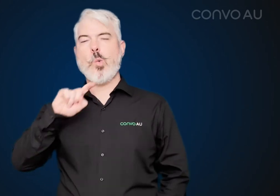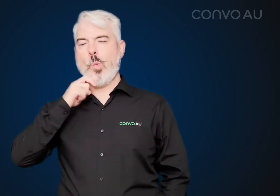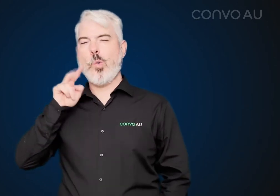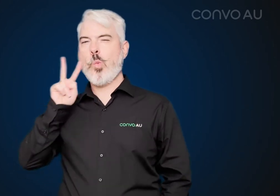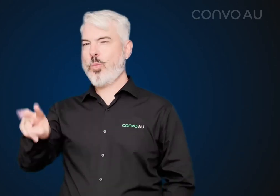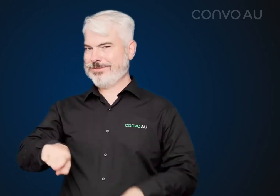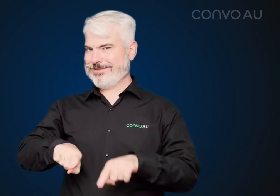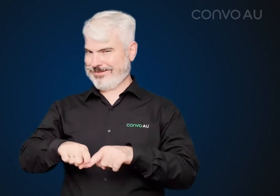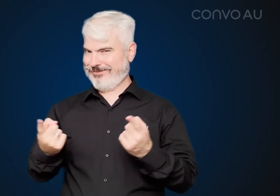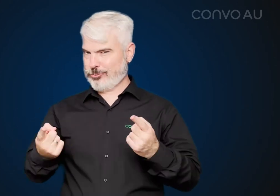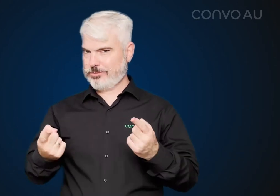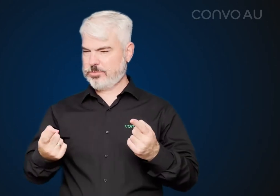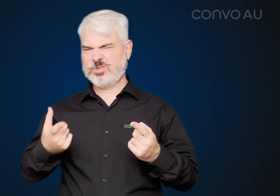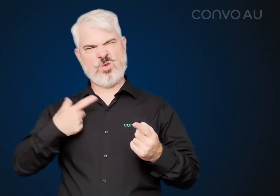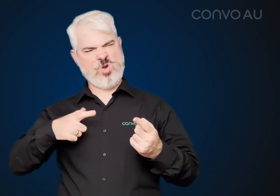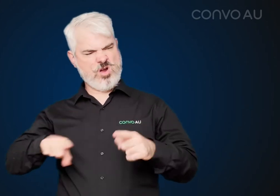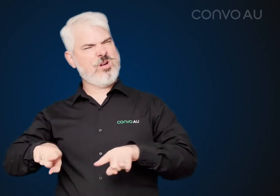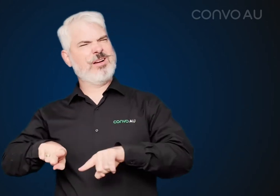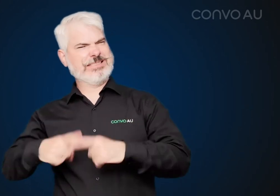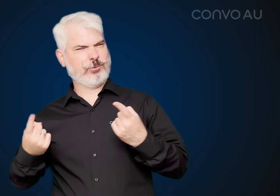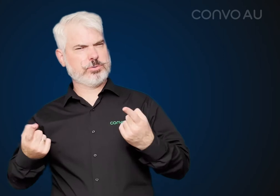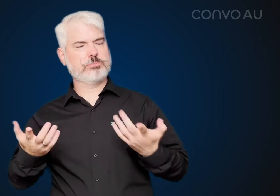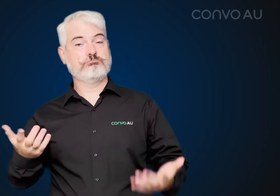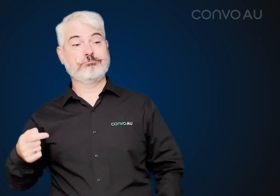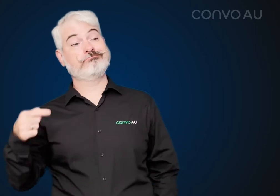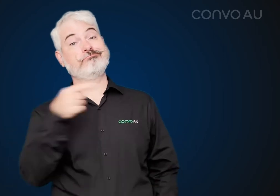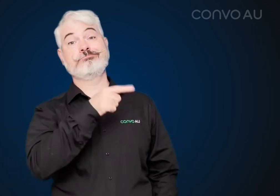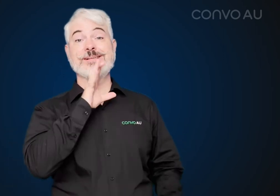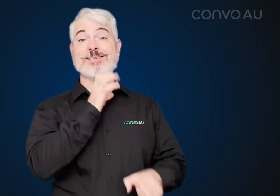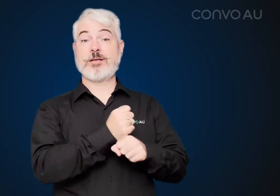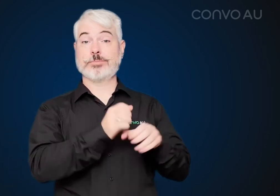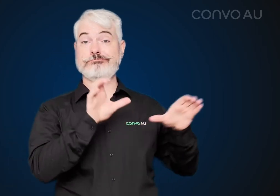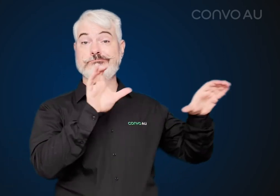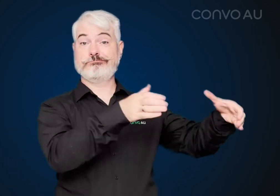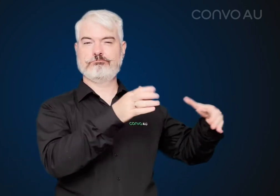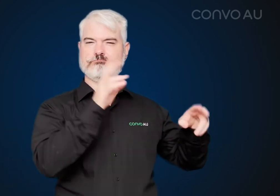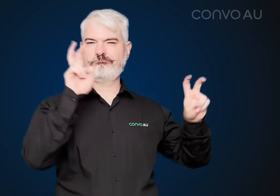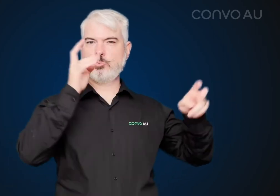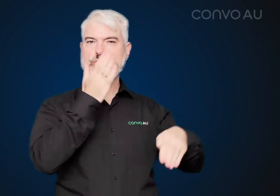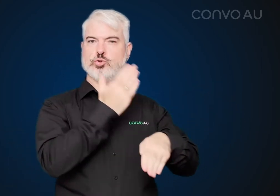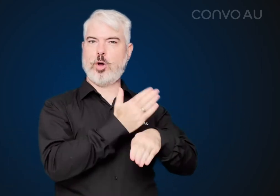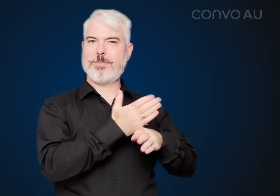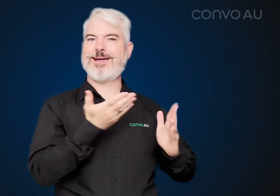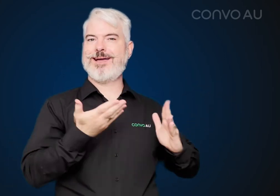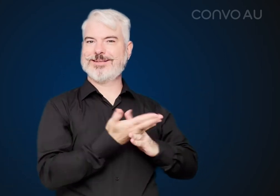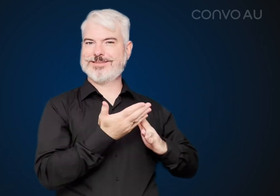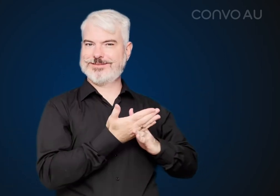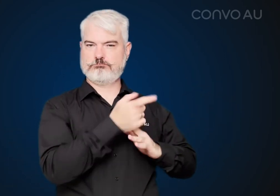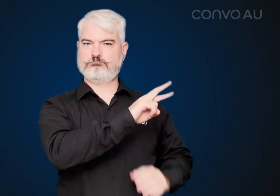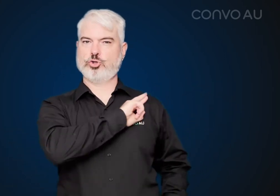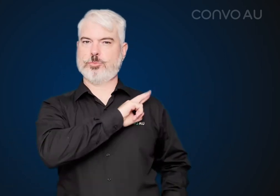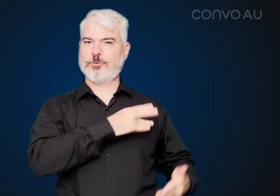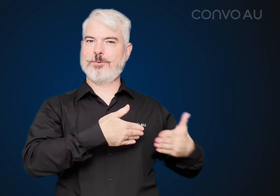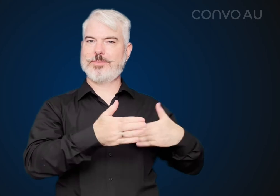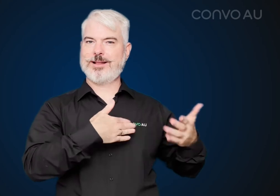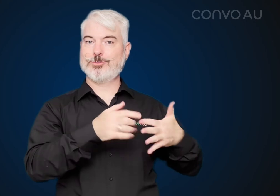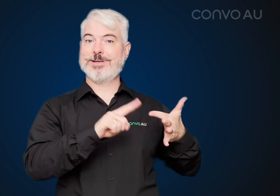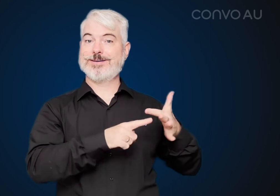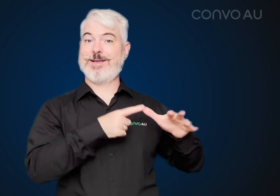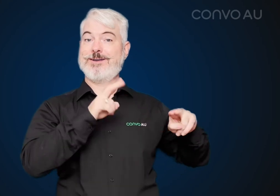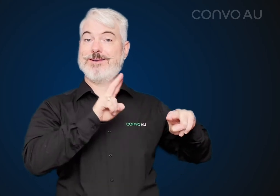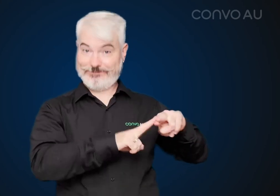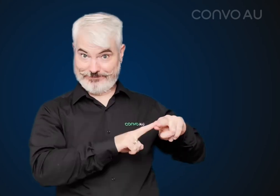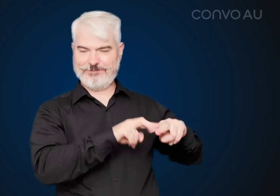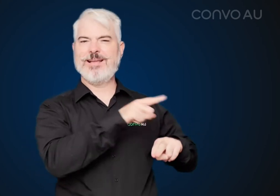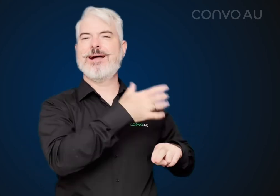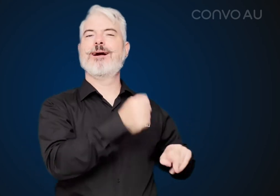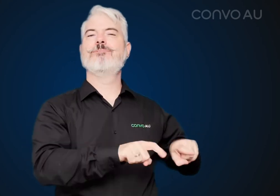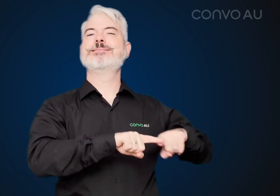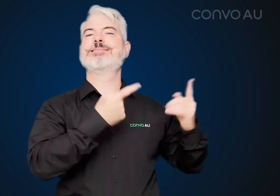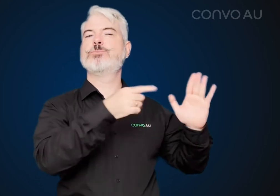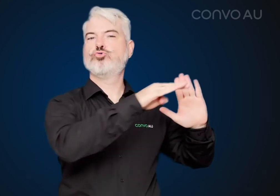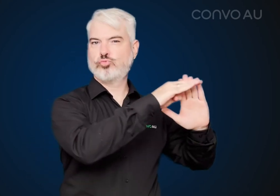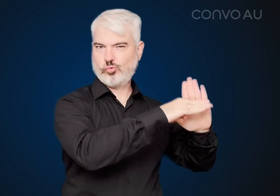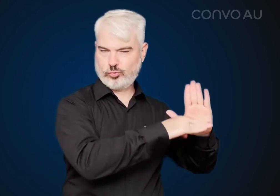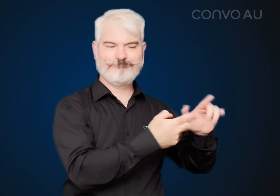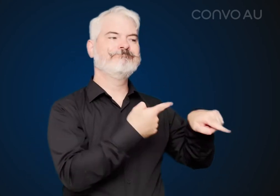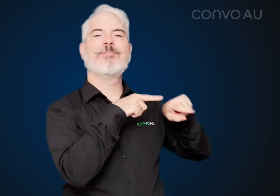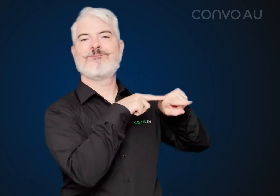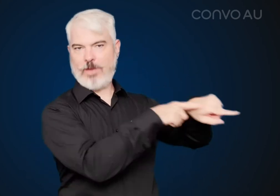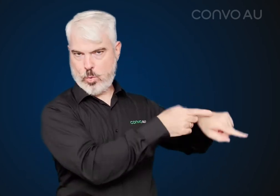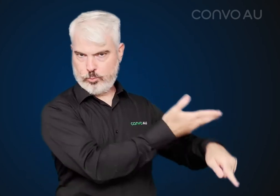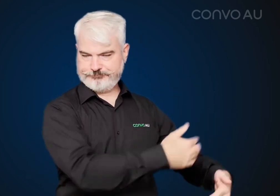your invoice will look a bit different because Job Access who manages EAF funding have different rules.